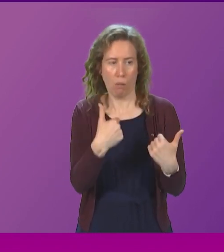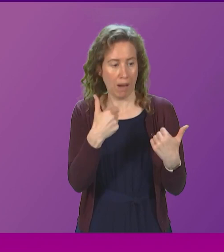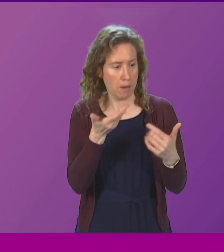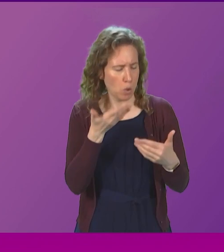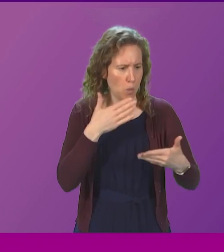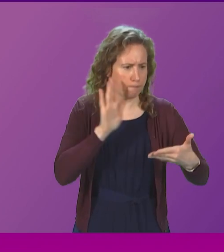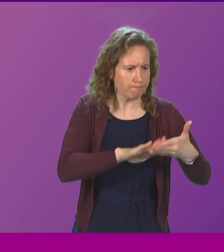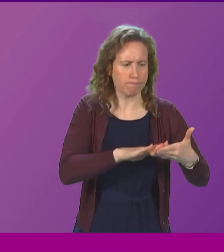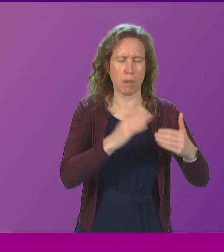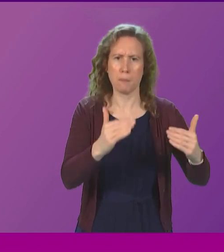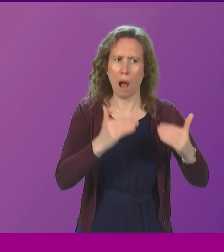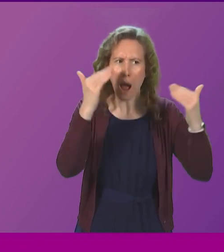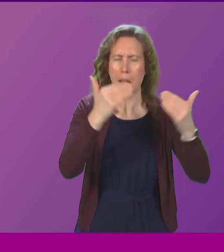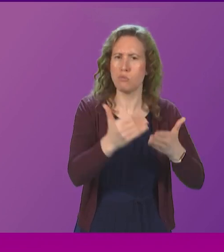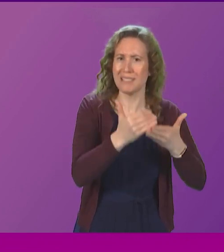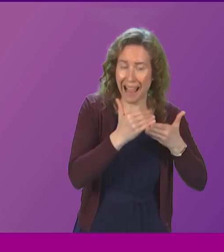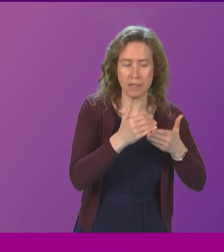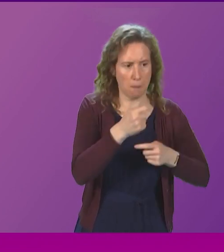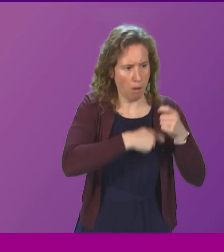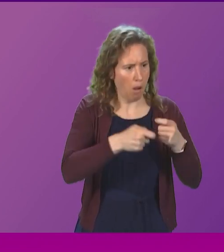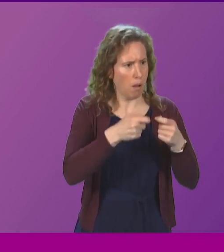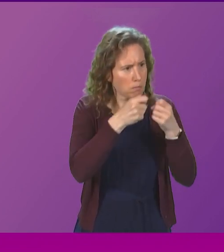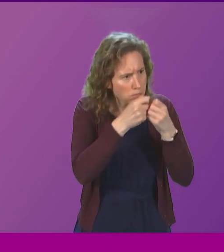Ross Greer articulated very well some of those benefits.